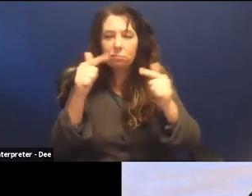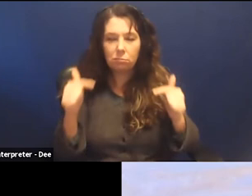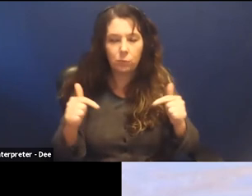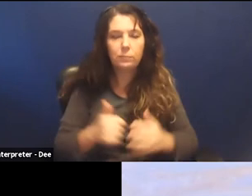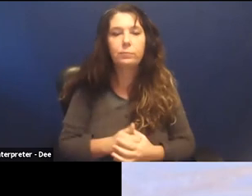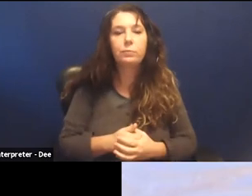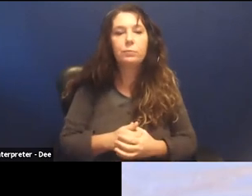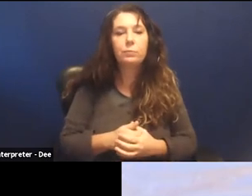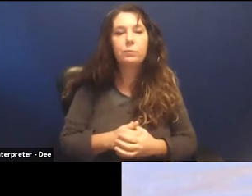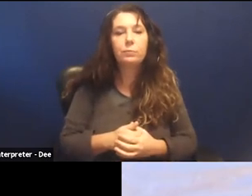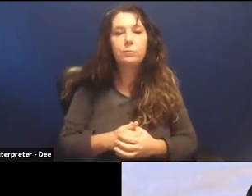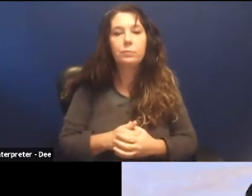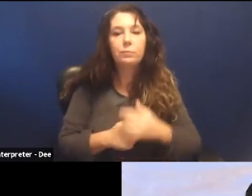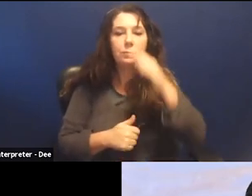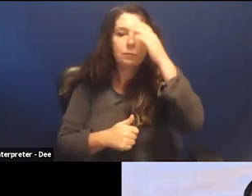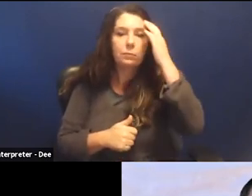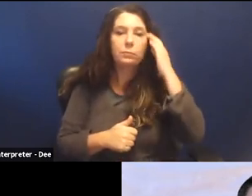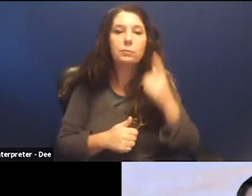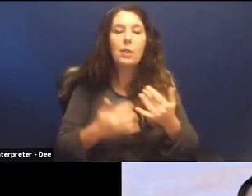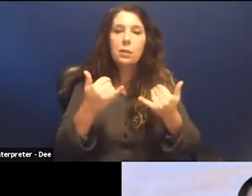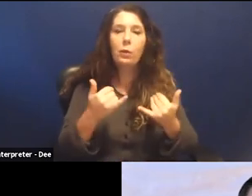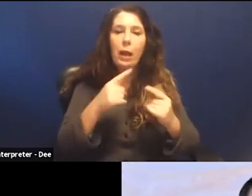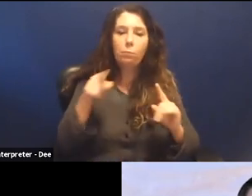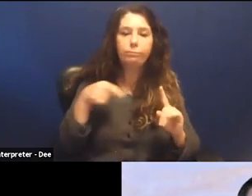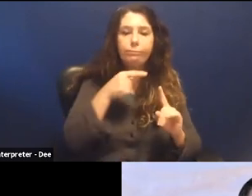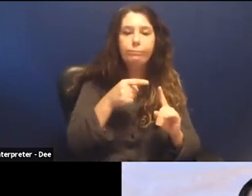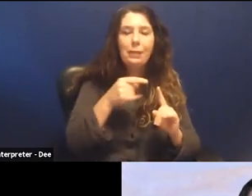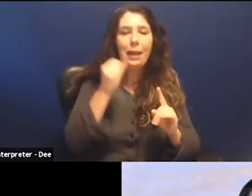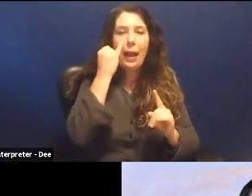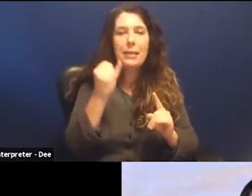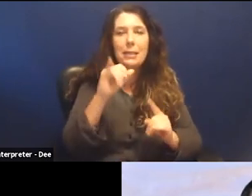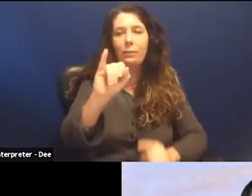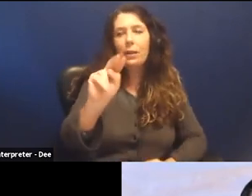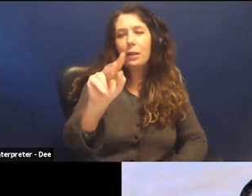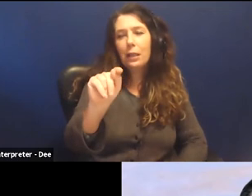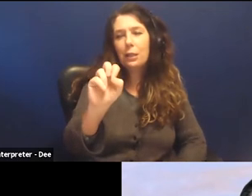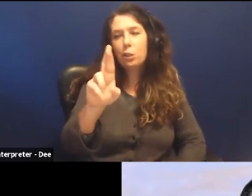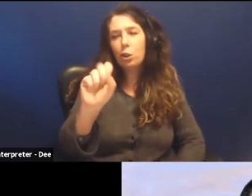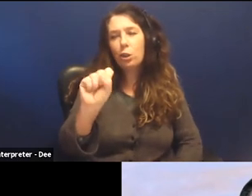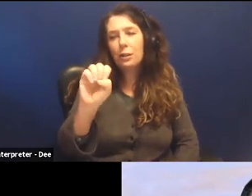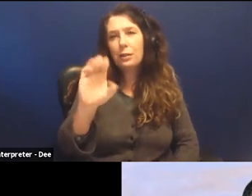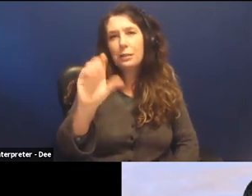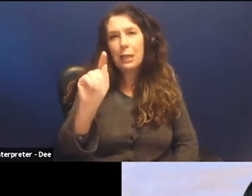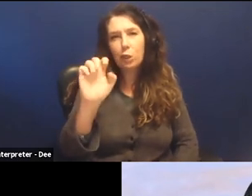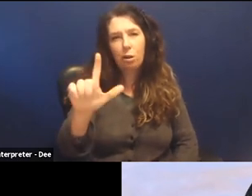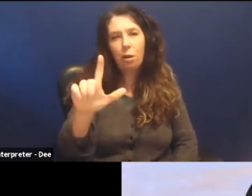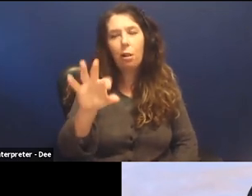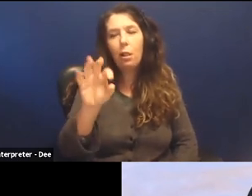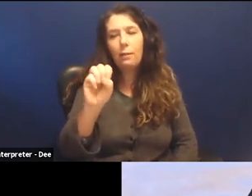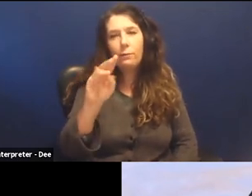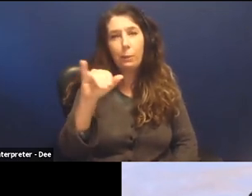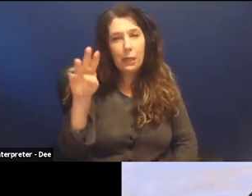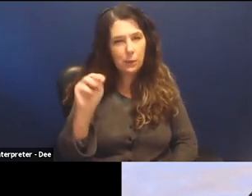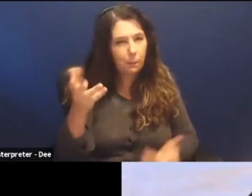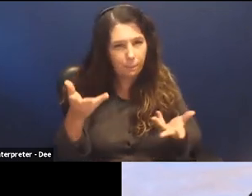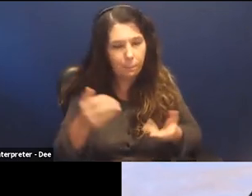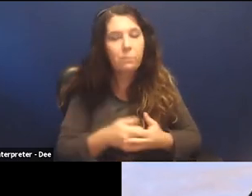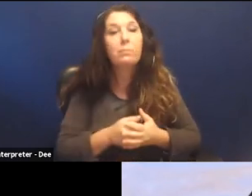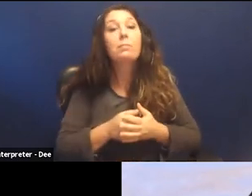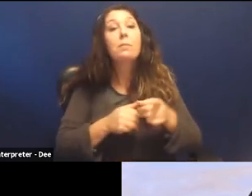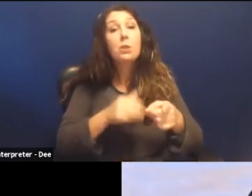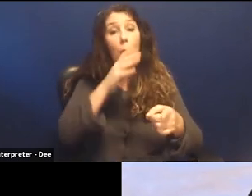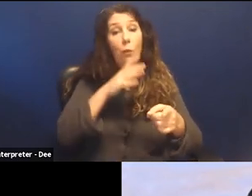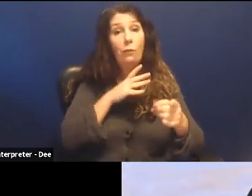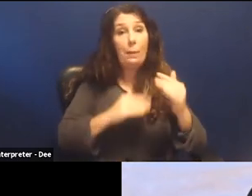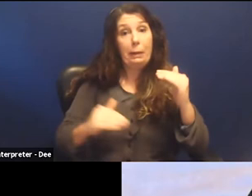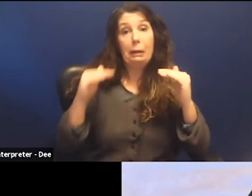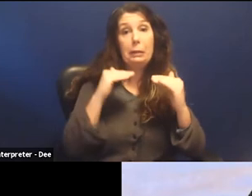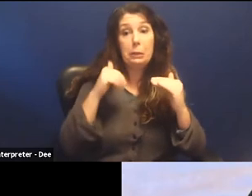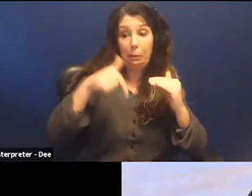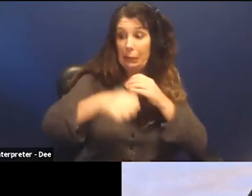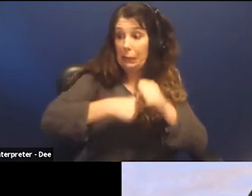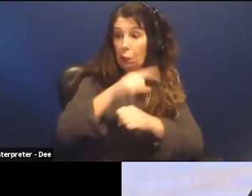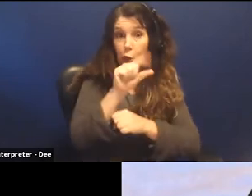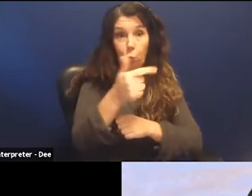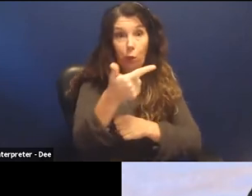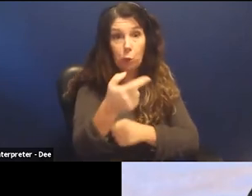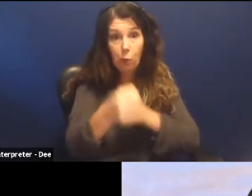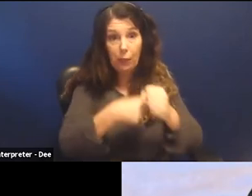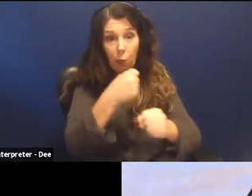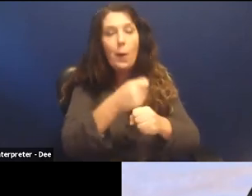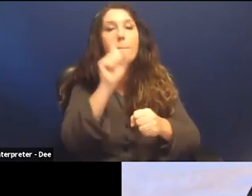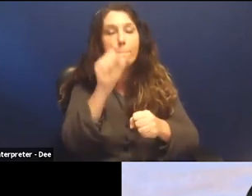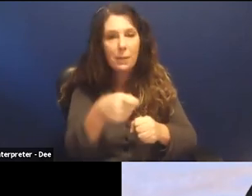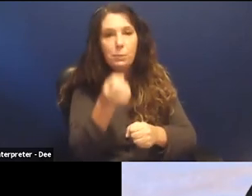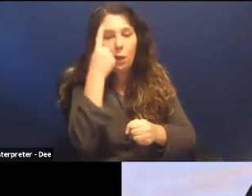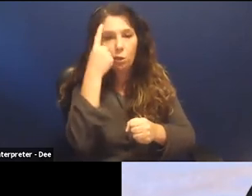So this brings us back around to this idea of intersection of feminism and how are you and what we say in the book is that feminism, in the year, 2021 must be understood as intersection.